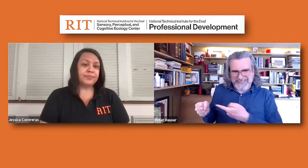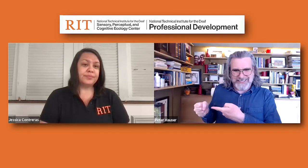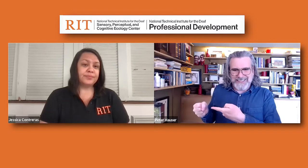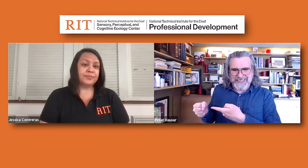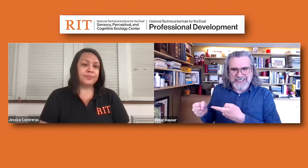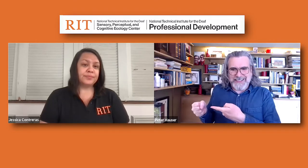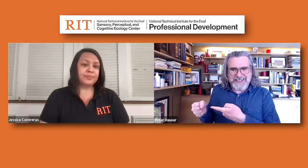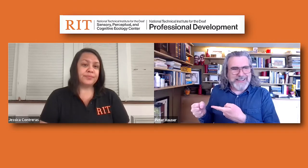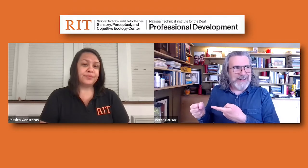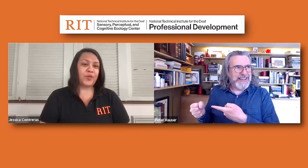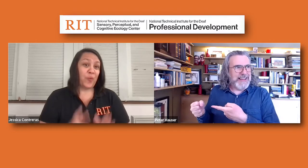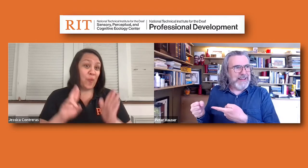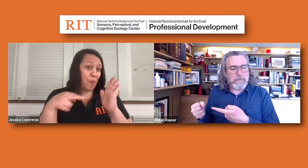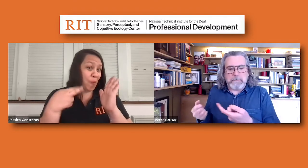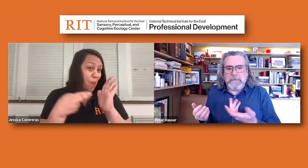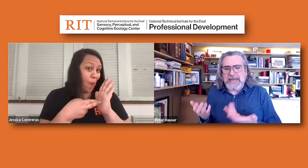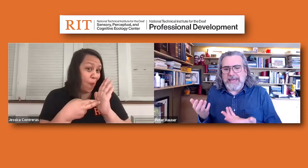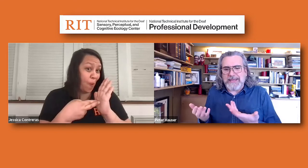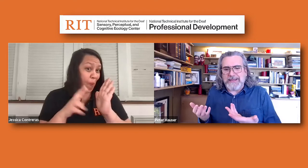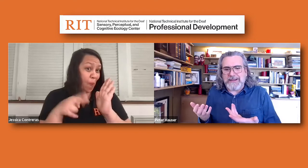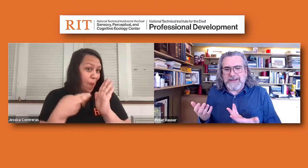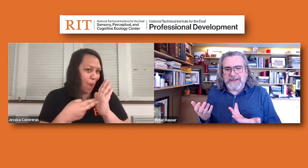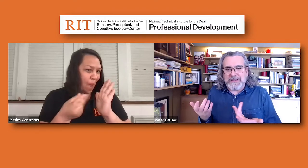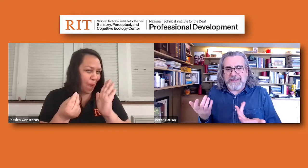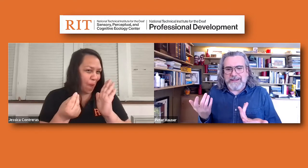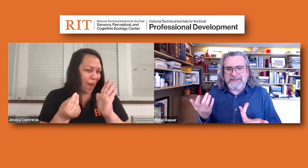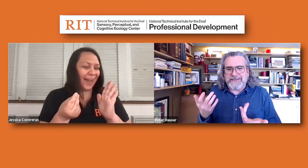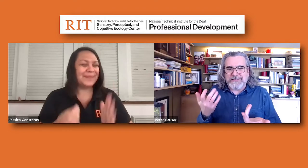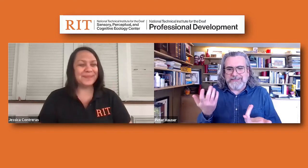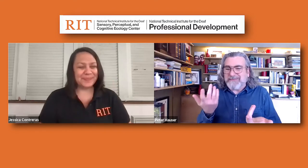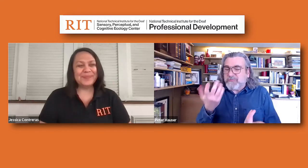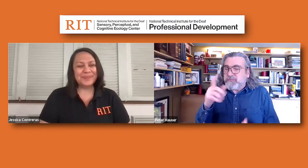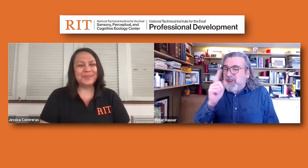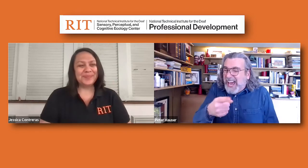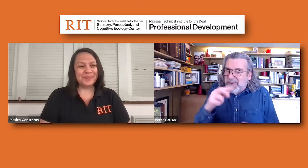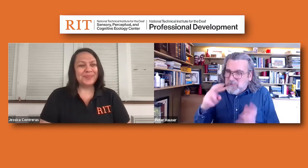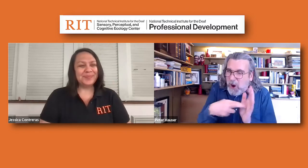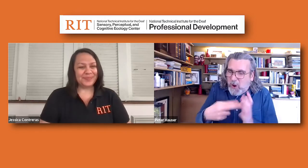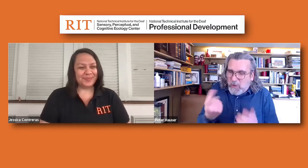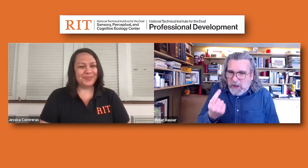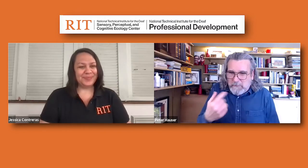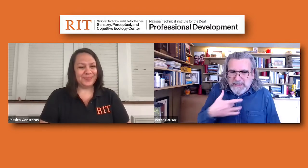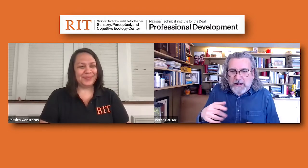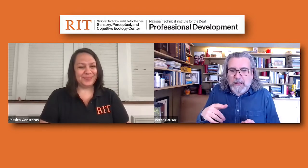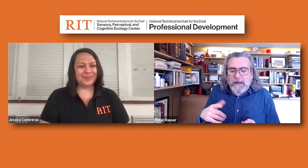on the team, and so I'm brought in as part of the team.